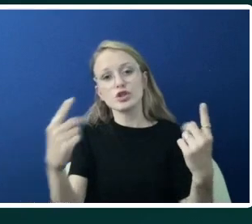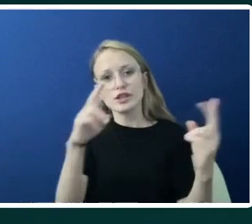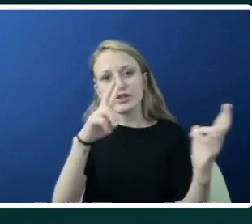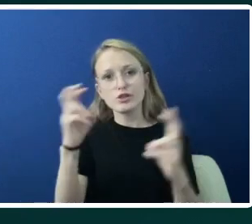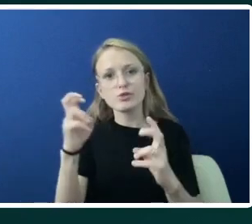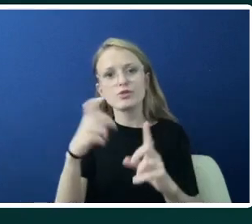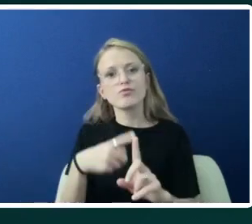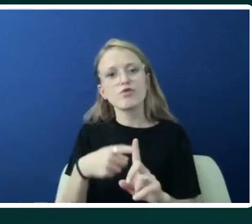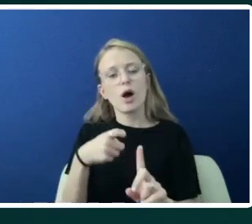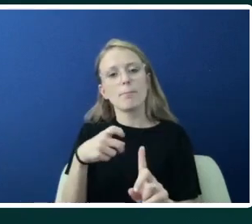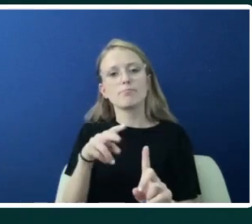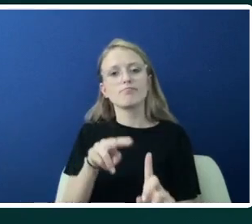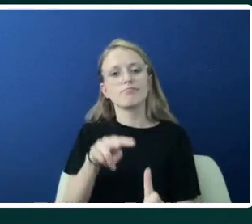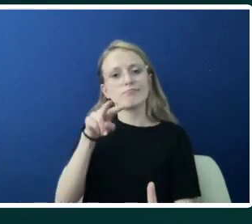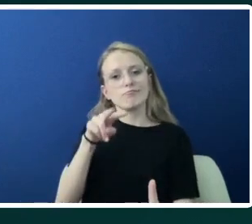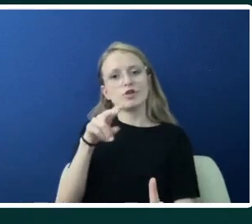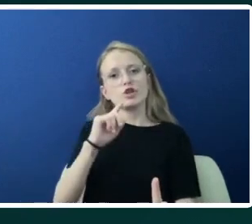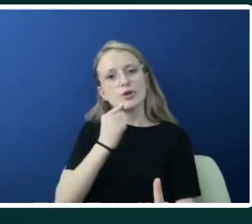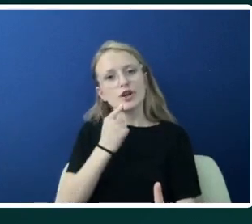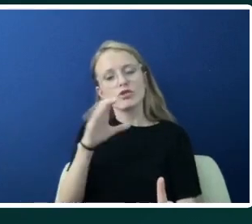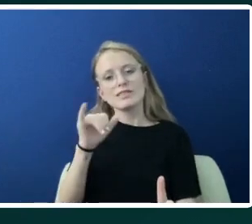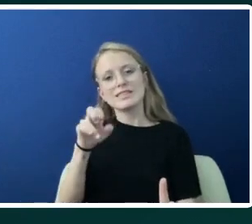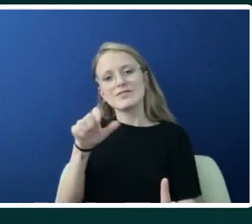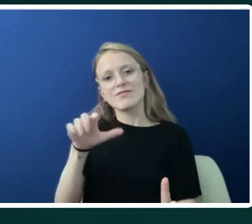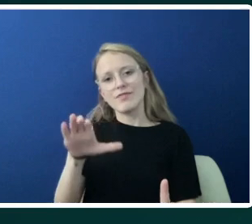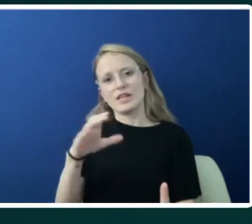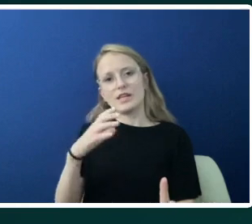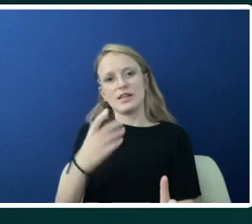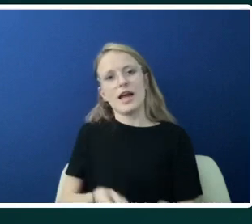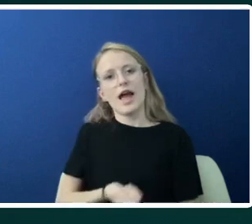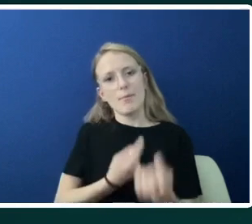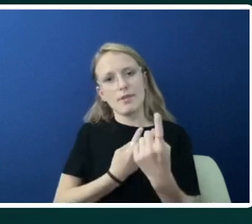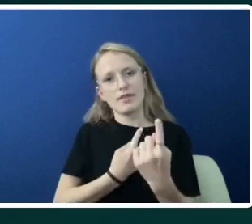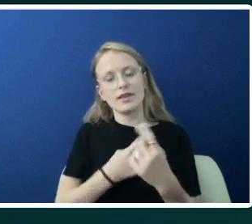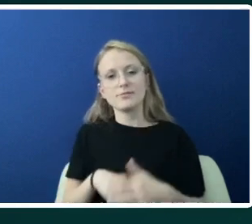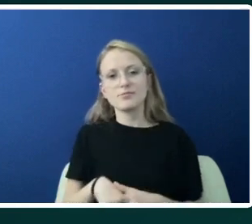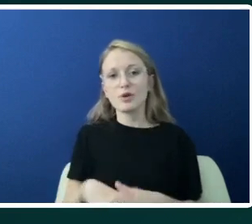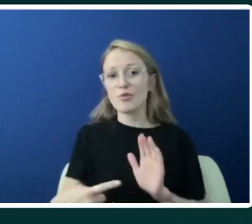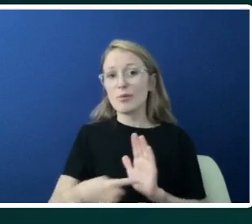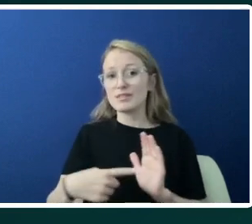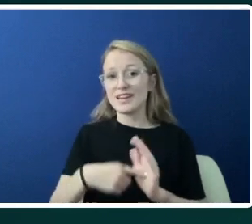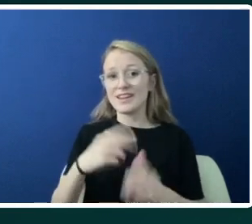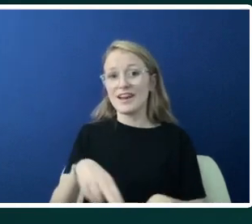empathy. Representing the National Council of Teachers of English, please help me welcome